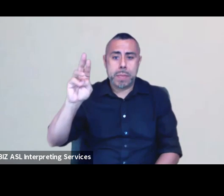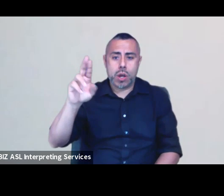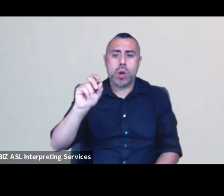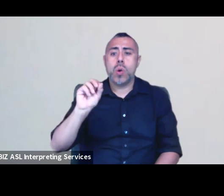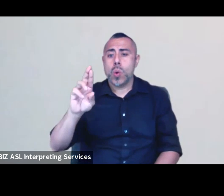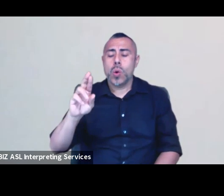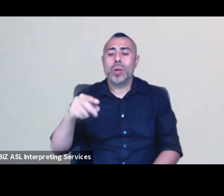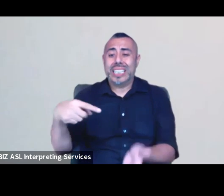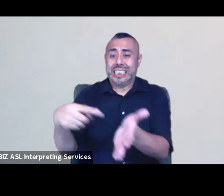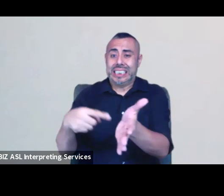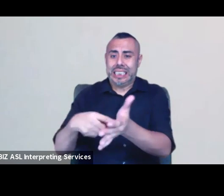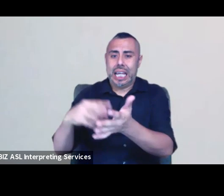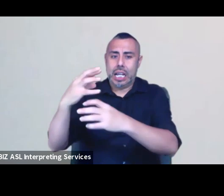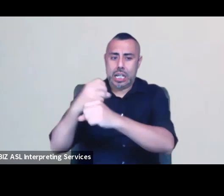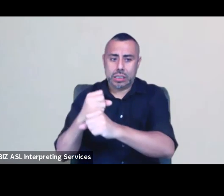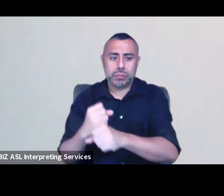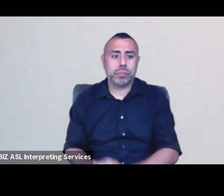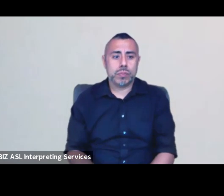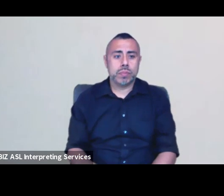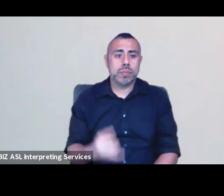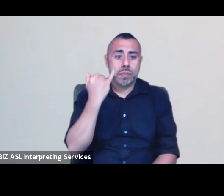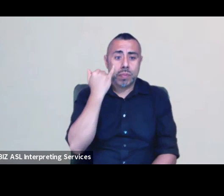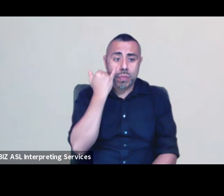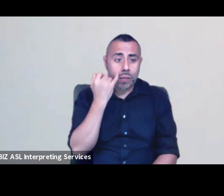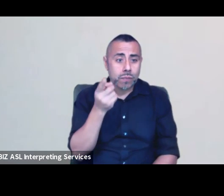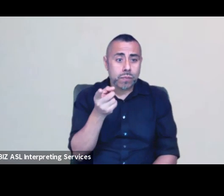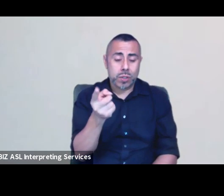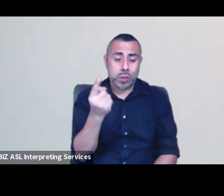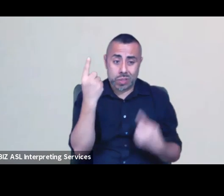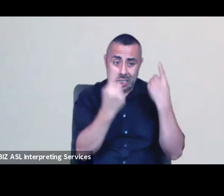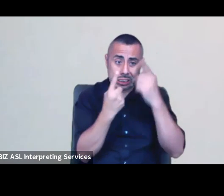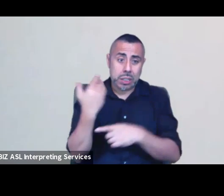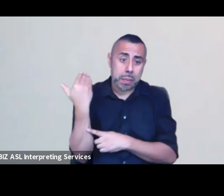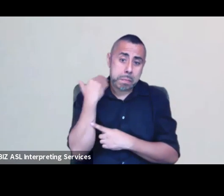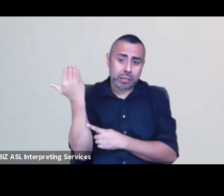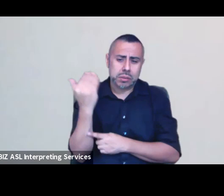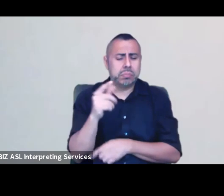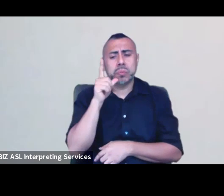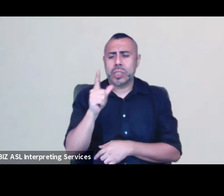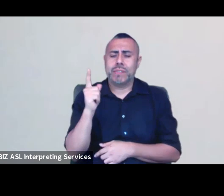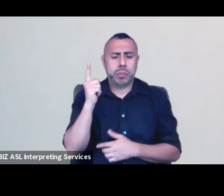It's a smart move if you are overwhelmed with debt. I wanna put in a caveat